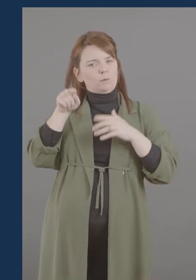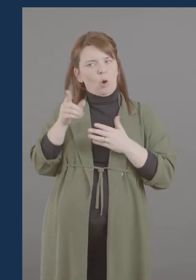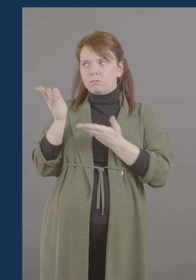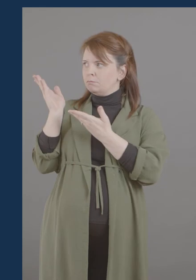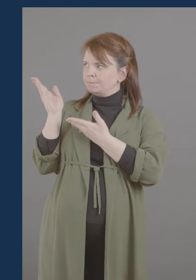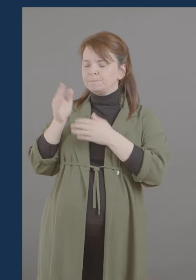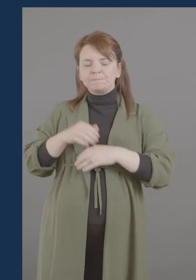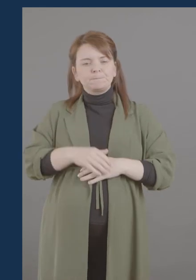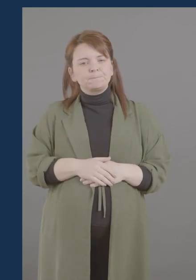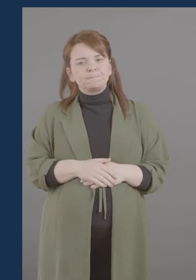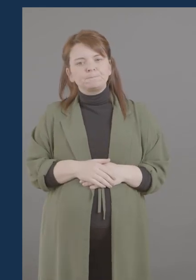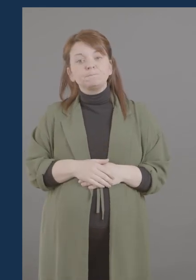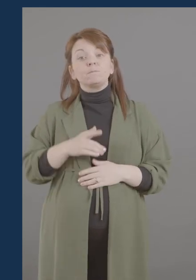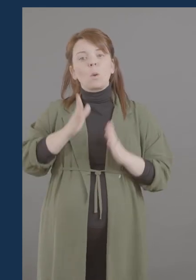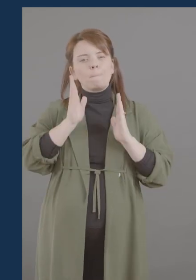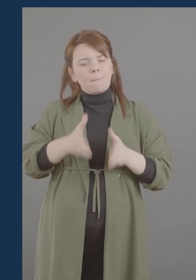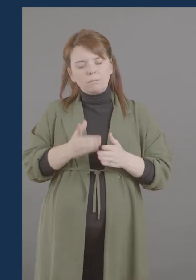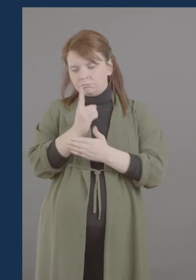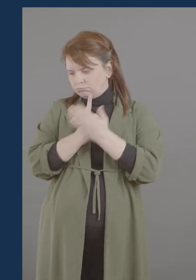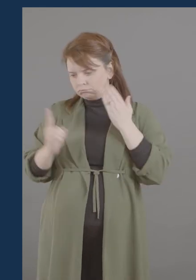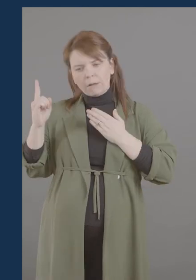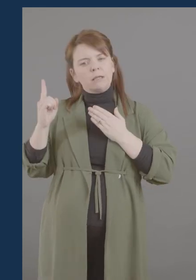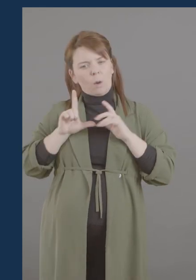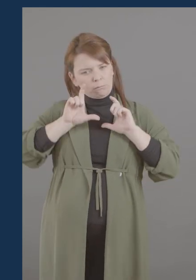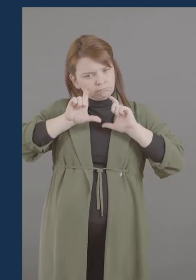of the PCR test and follow the advice you're given when you get the result.